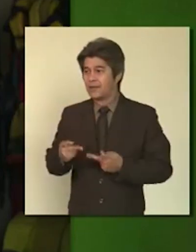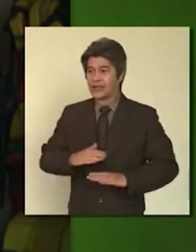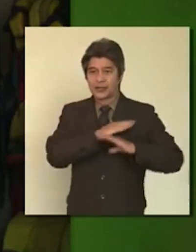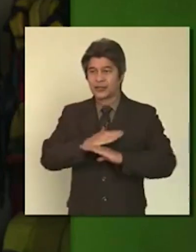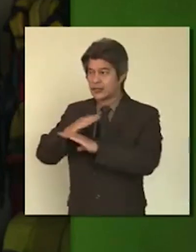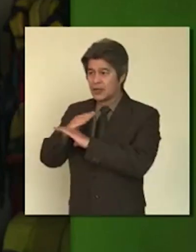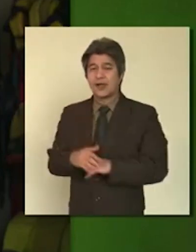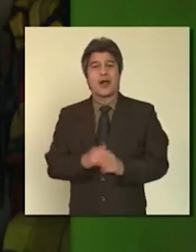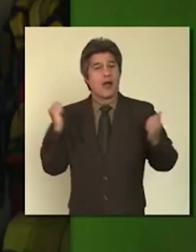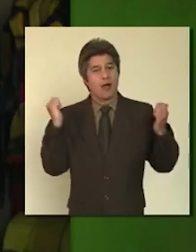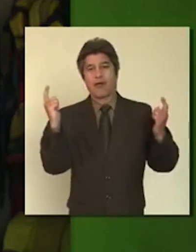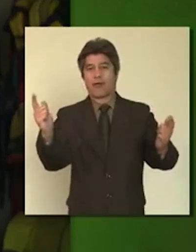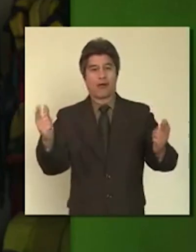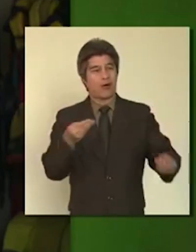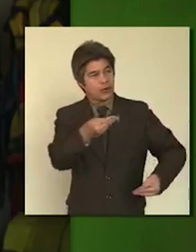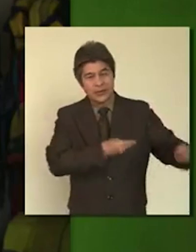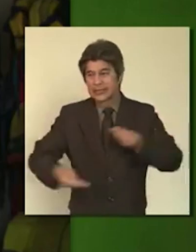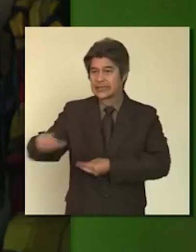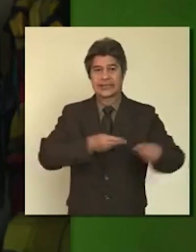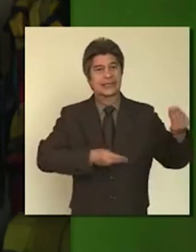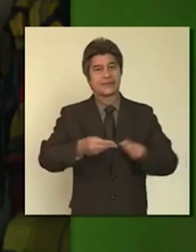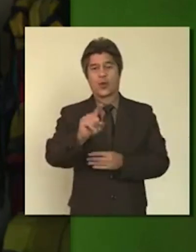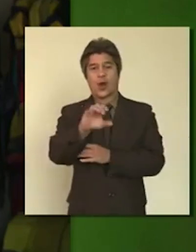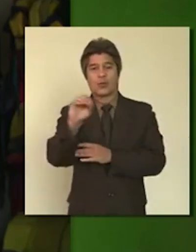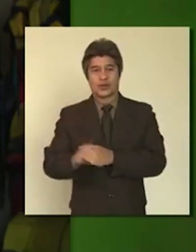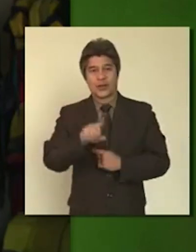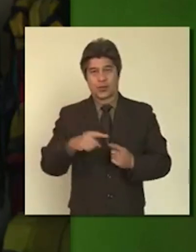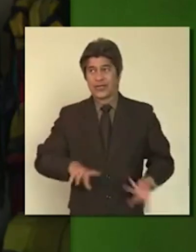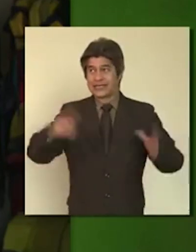they're given...everybody gives it. It's a hundred percent when, when disaster happens.